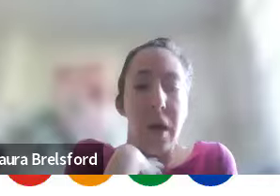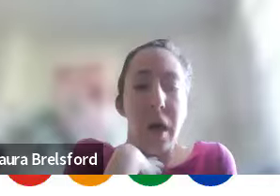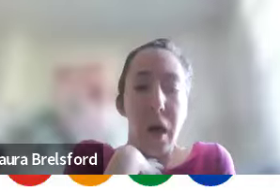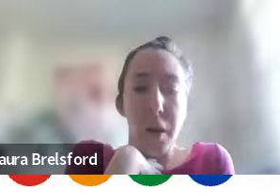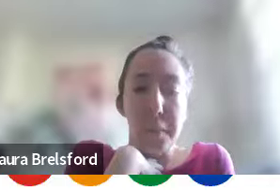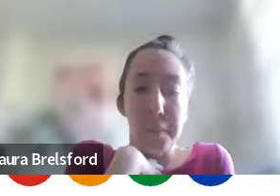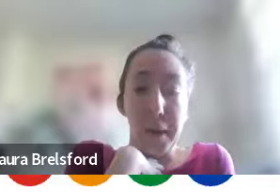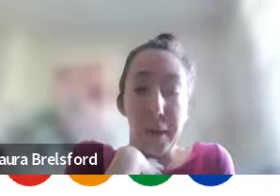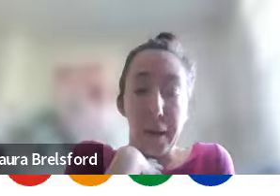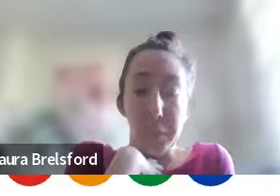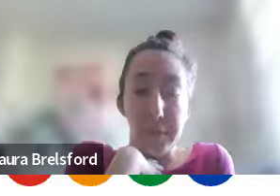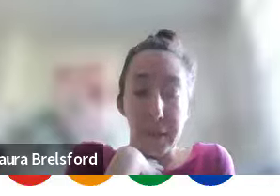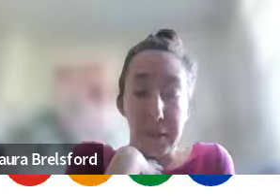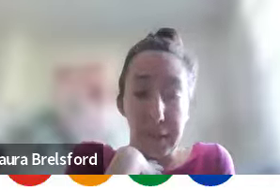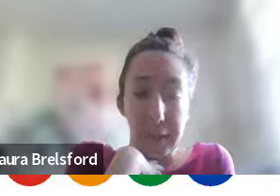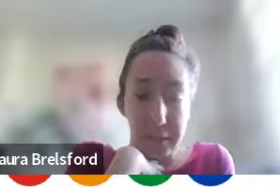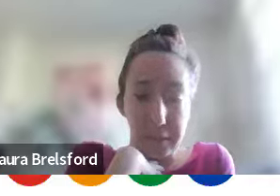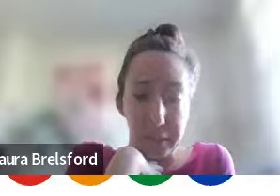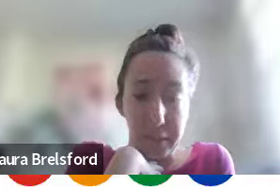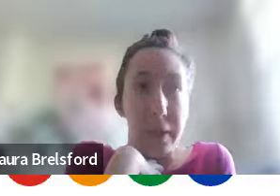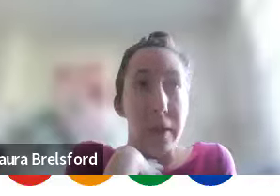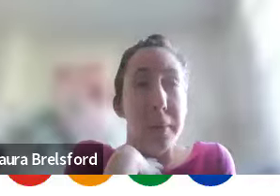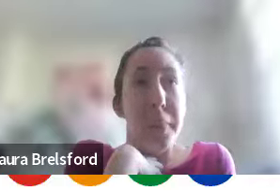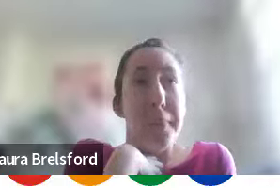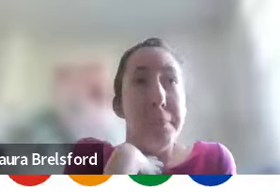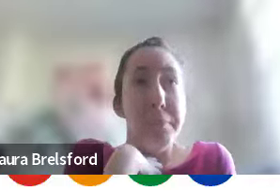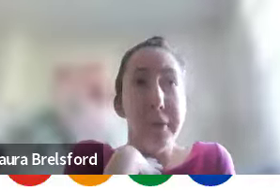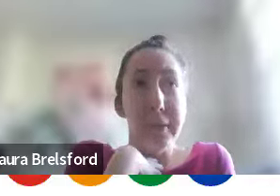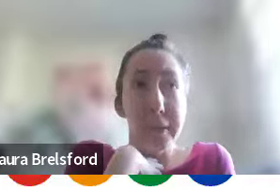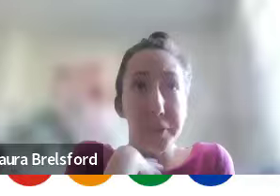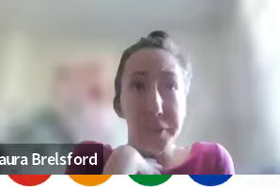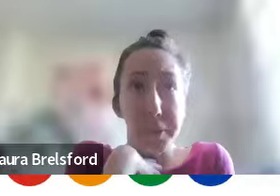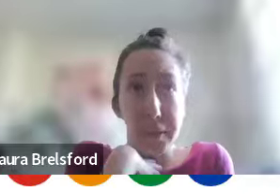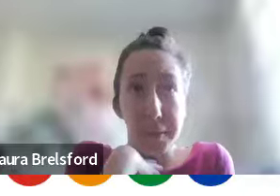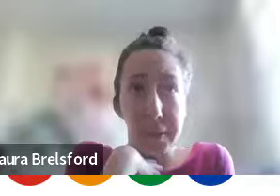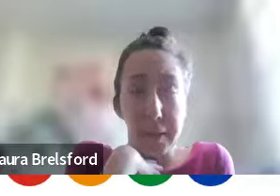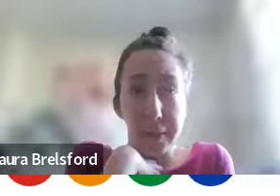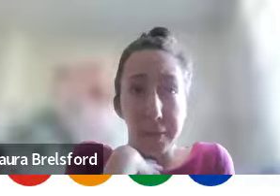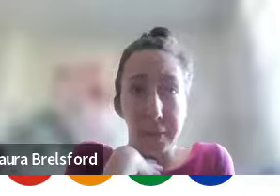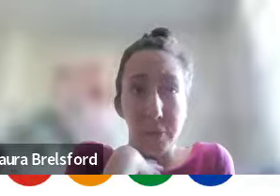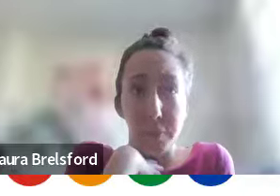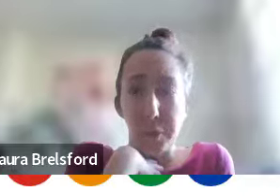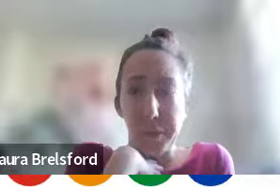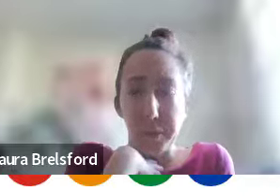FEEDBACK ON ALTERNATE SERVICE LOCATIONS USED DURING DIVERSIONS.